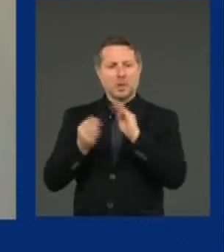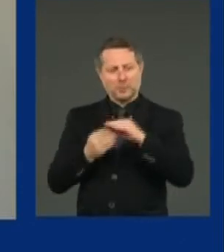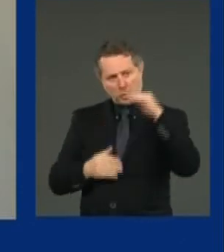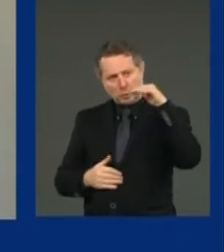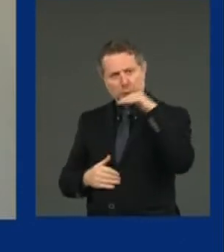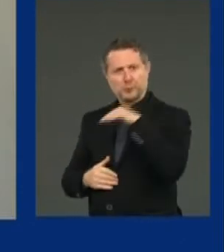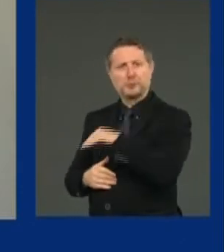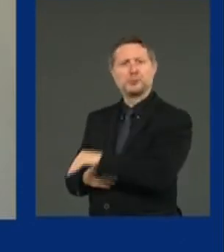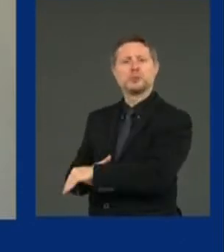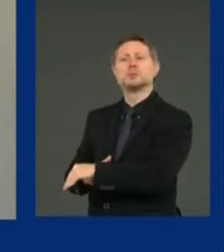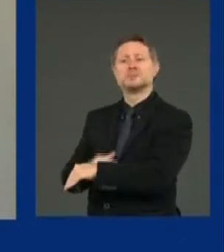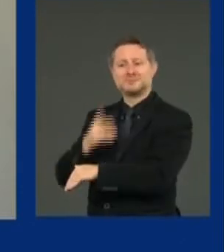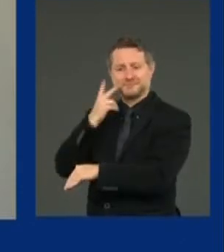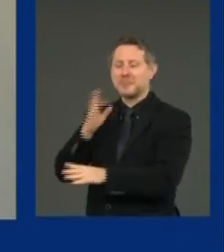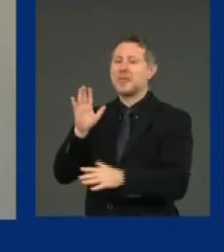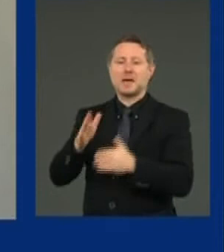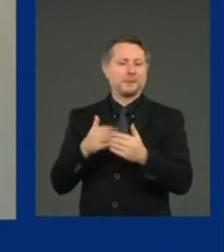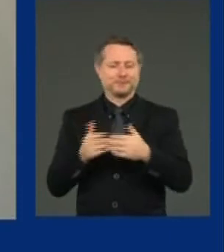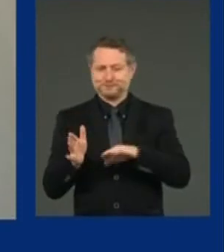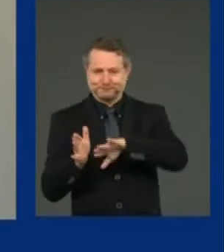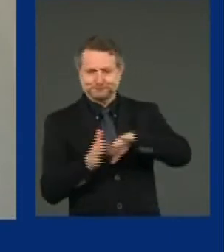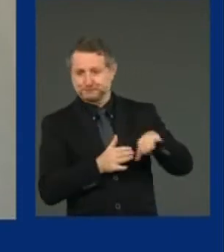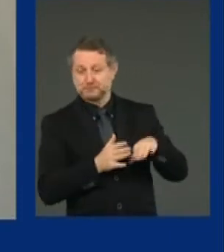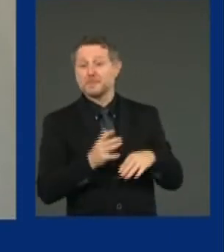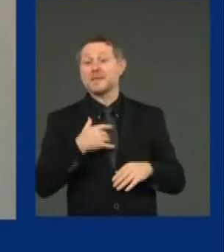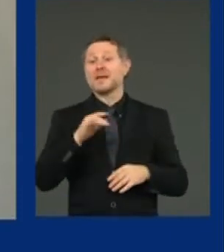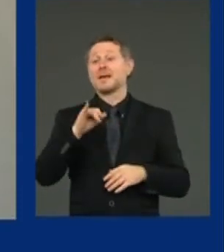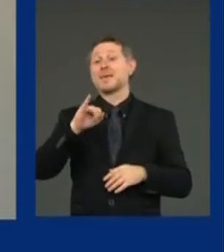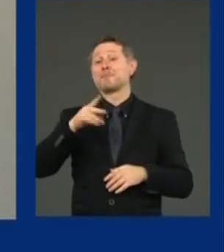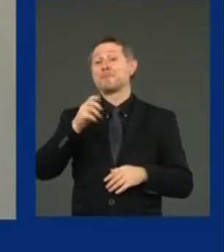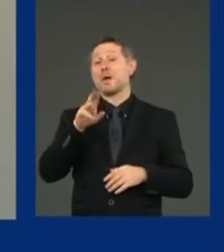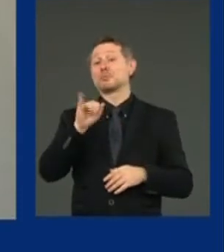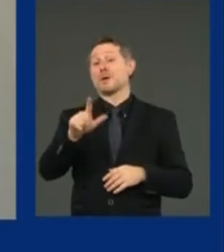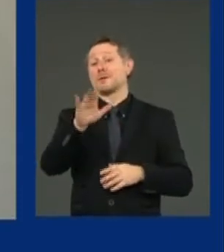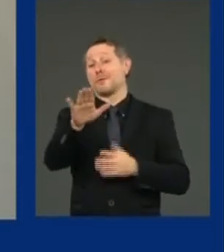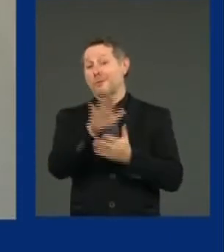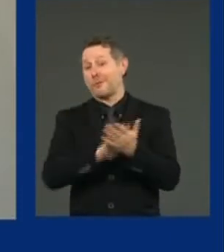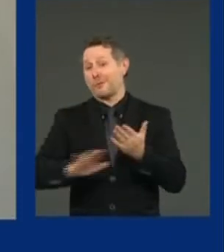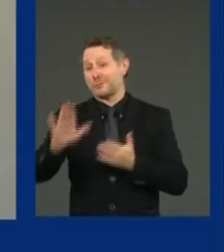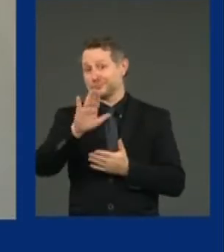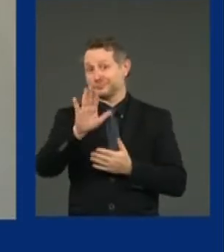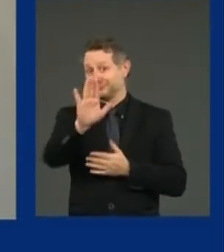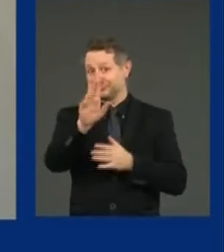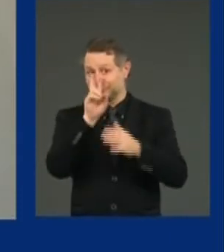CHANGED THAT CURVE SO IT AFFECTED THE PROJECTIONS.